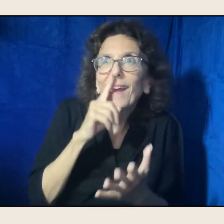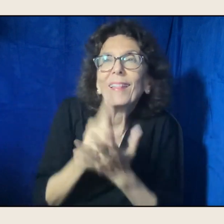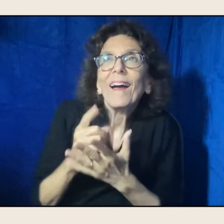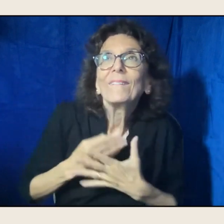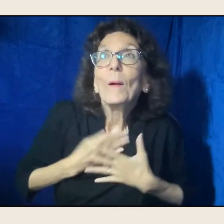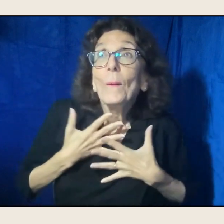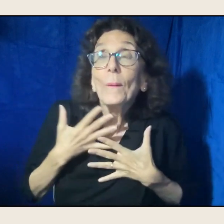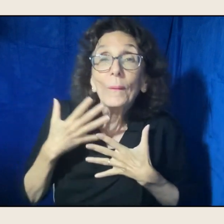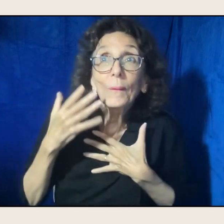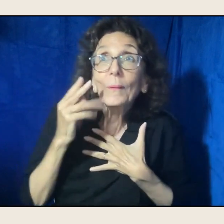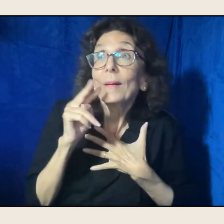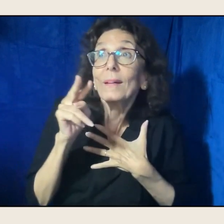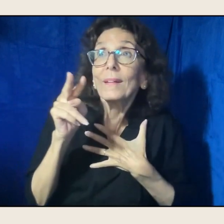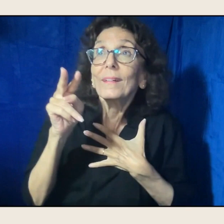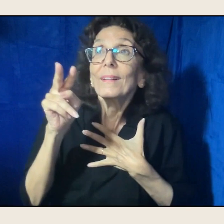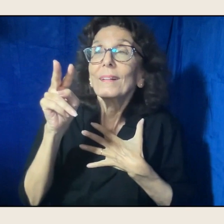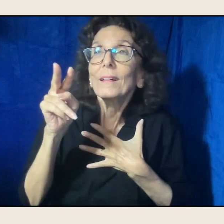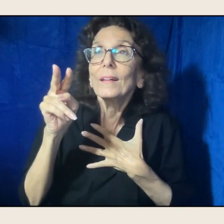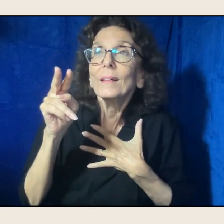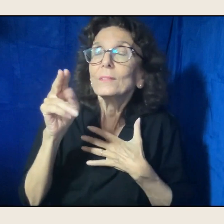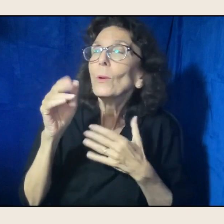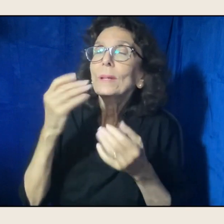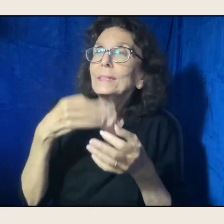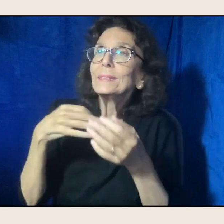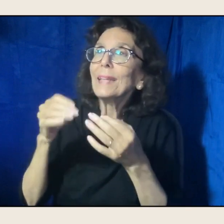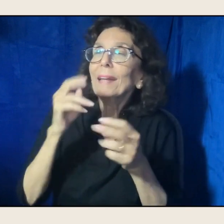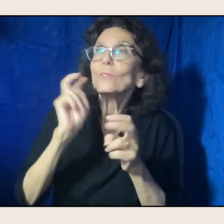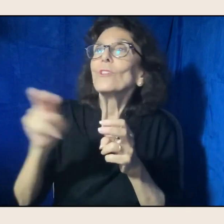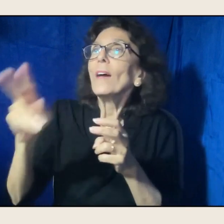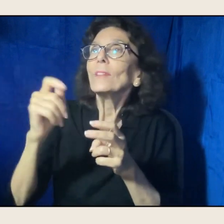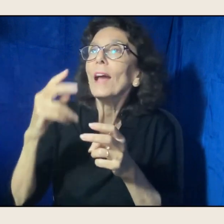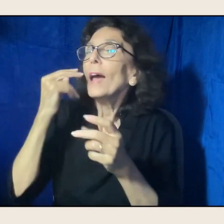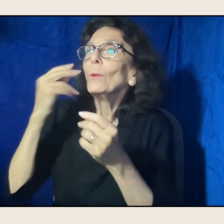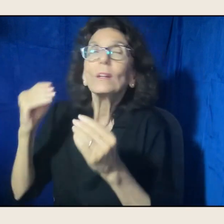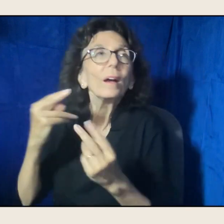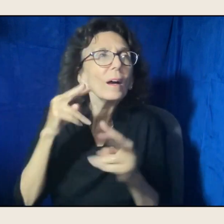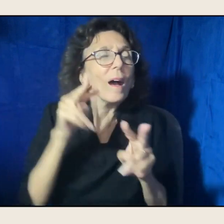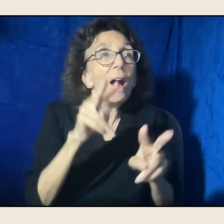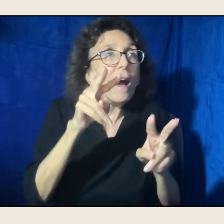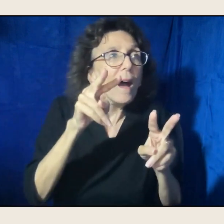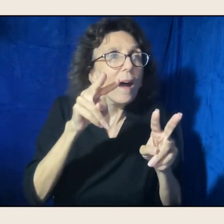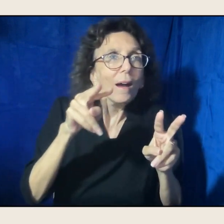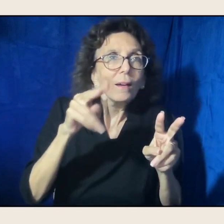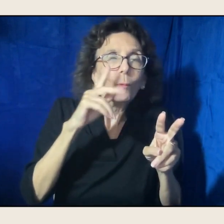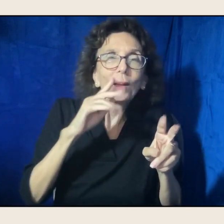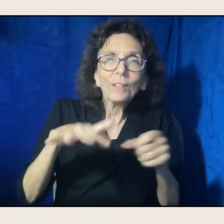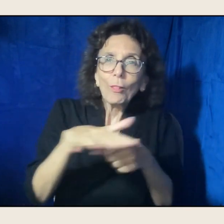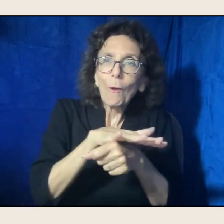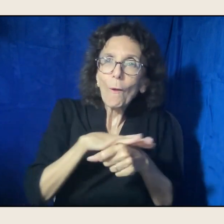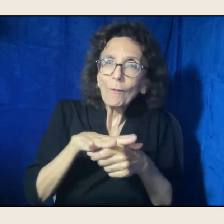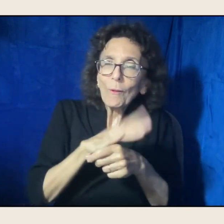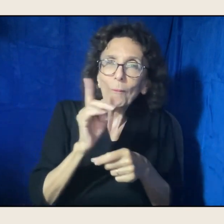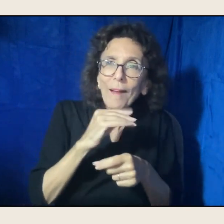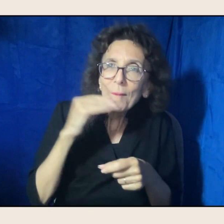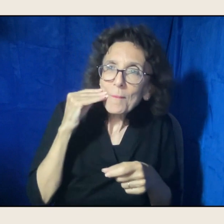to what's in front of me, to my local habitat, and really saw my gosh, there are these acts of resistance